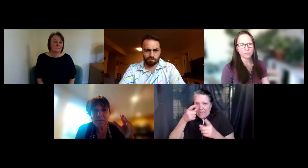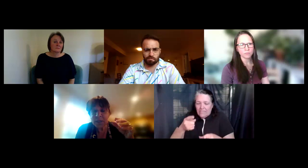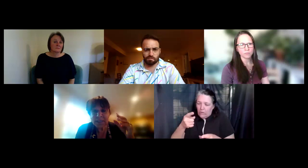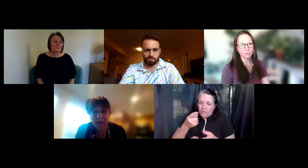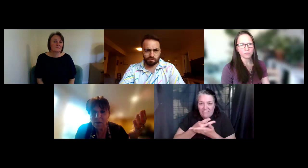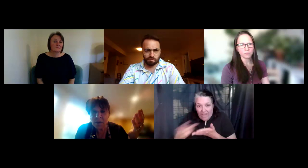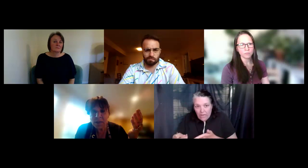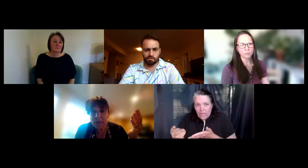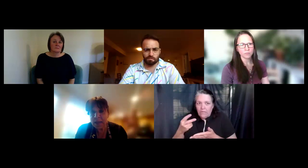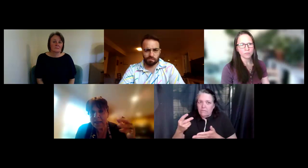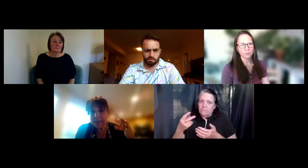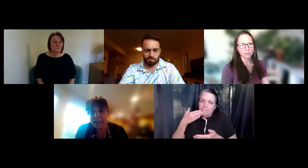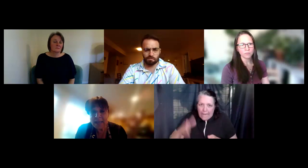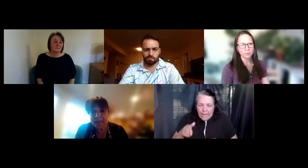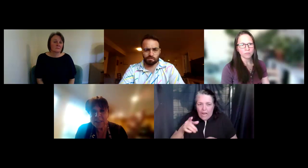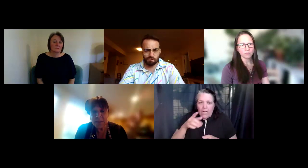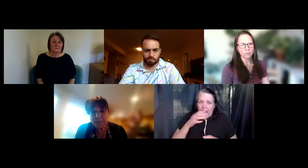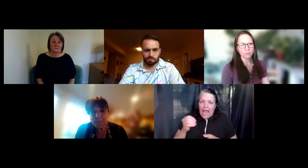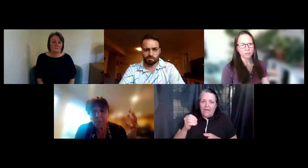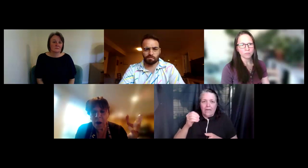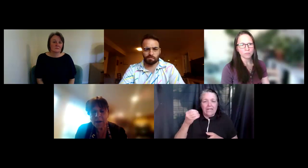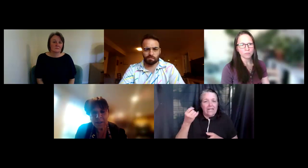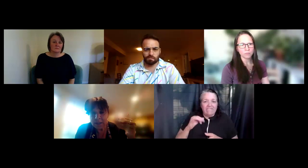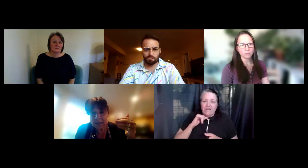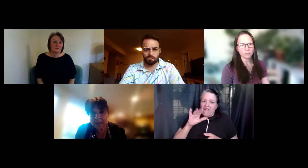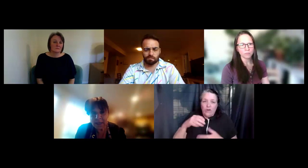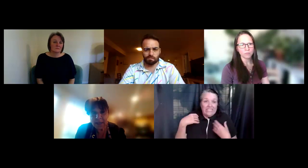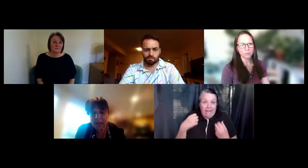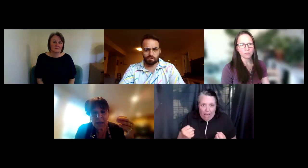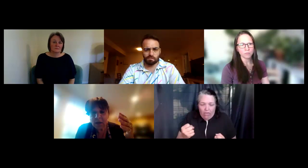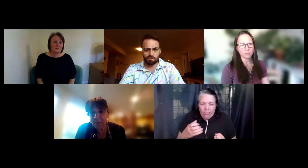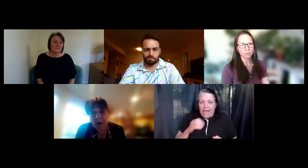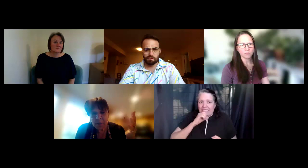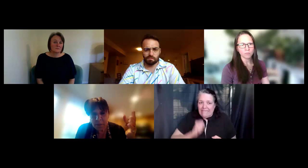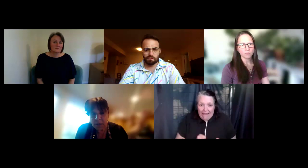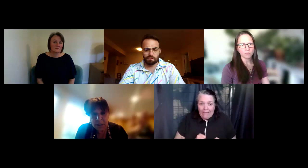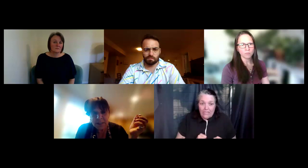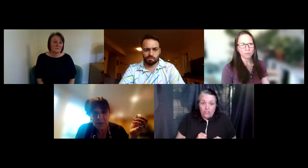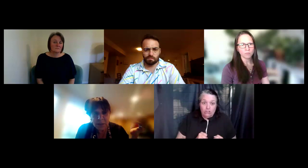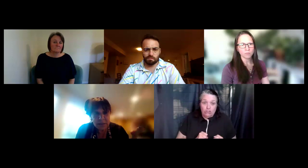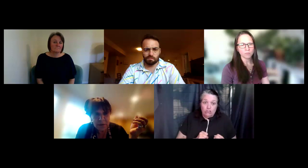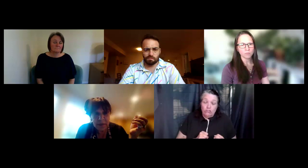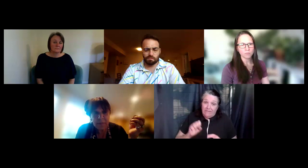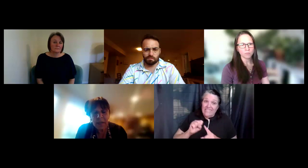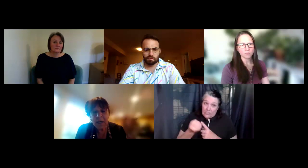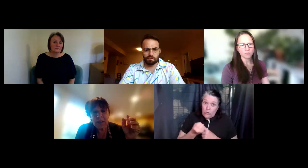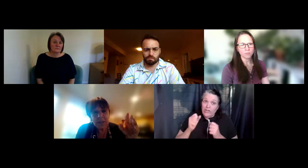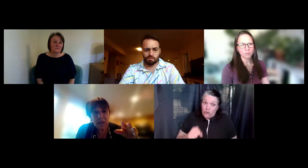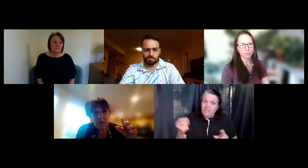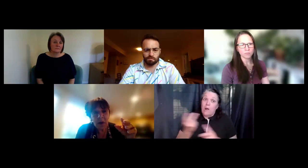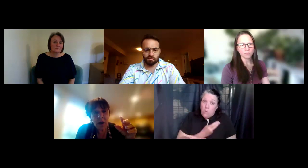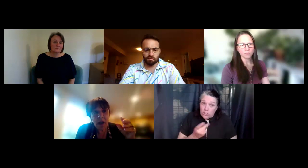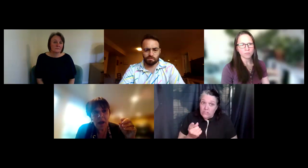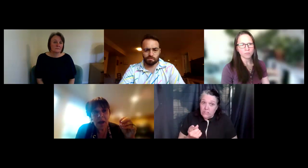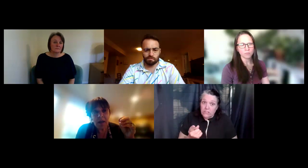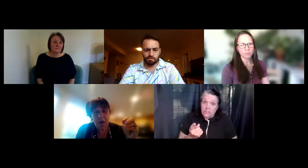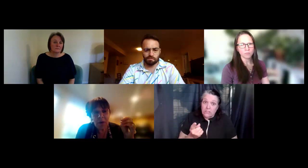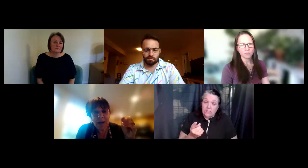for his health and his age, prior to this, it could have not been a good situation for him, so when